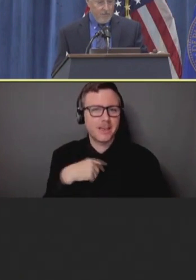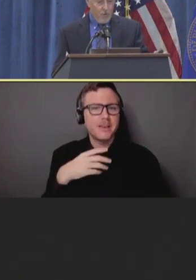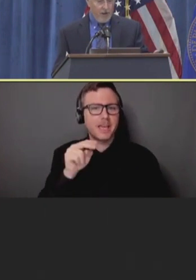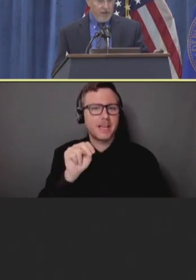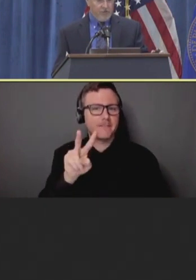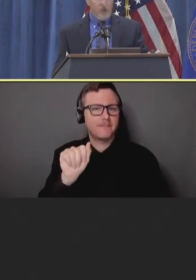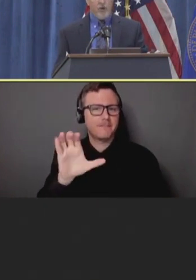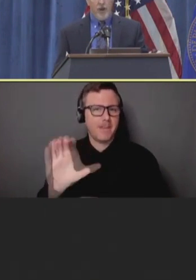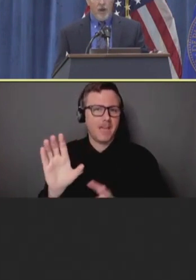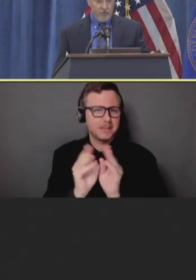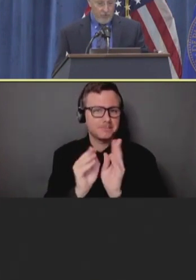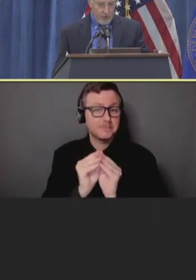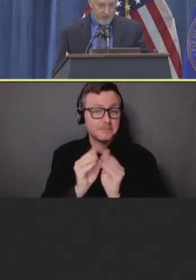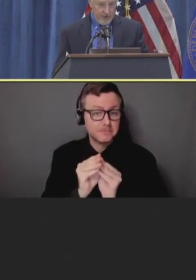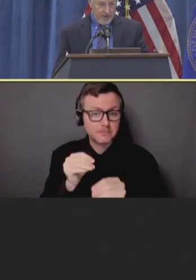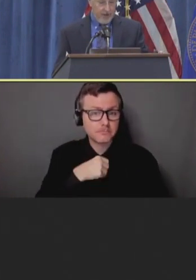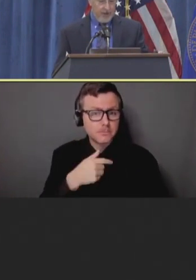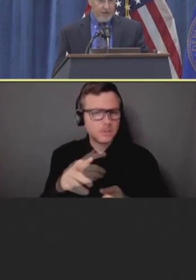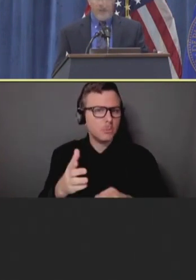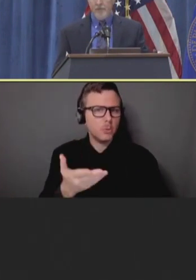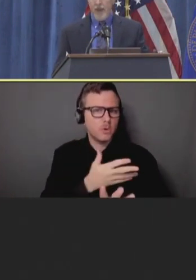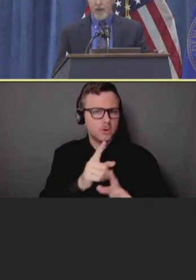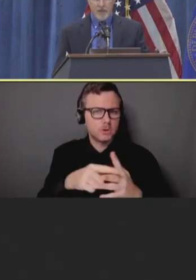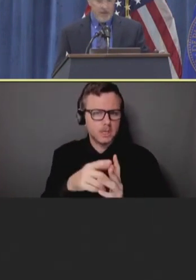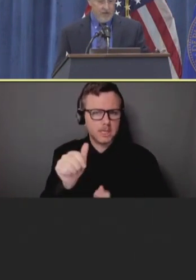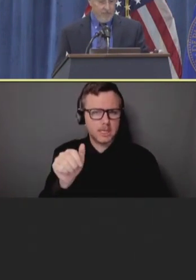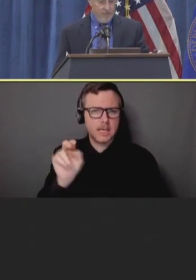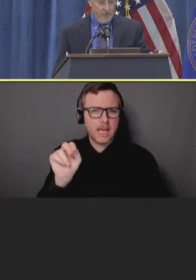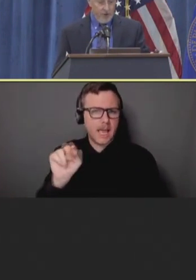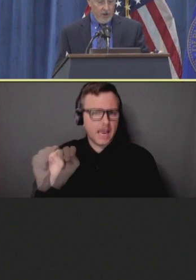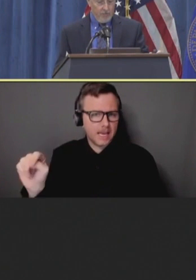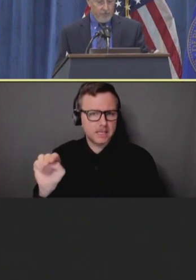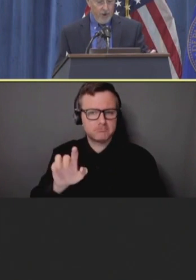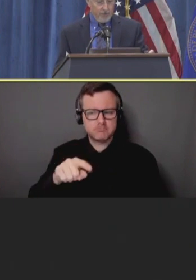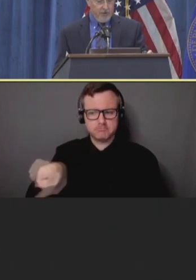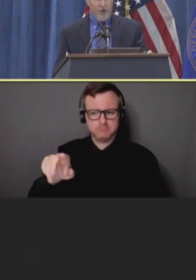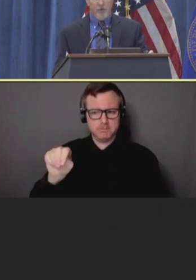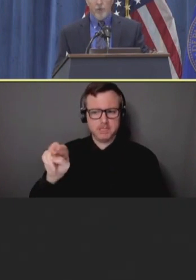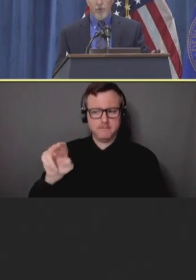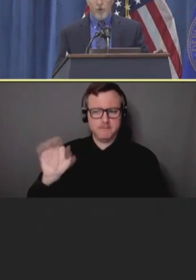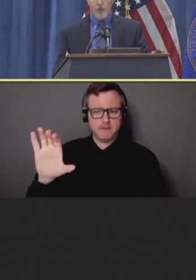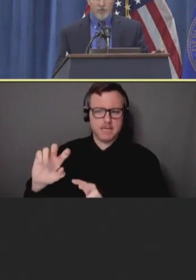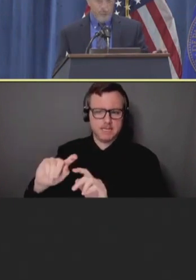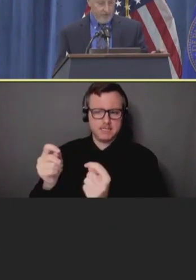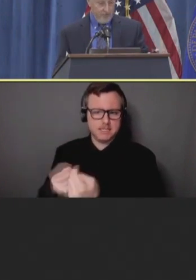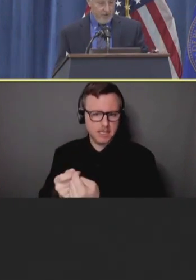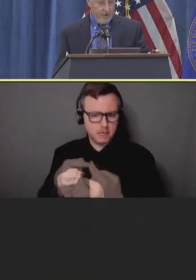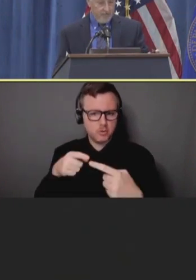Before I get started, I also want to thank Ann and the NVAC team for their help throughout the year in preparation for this meeting.